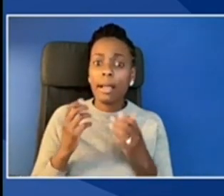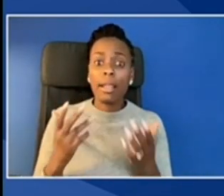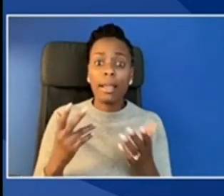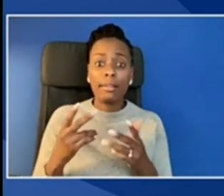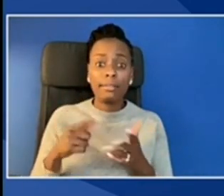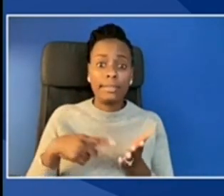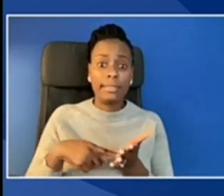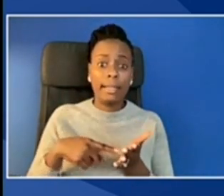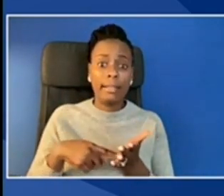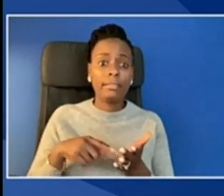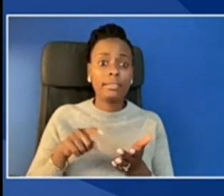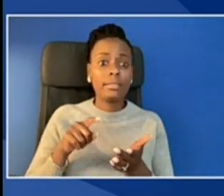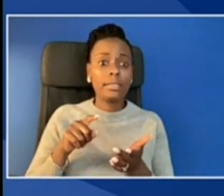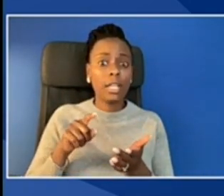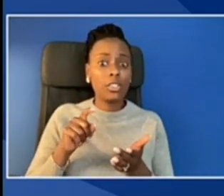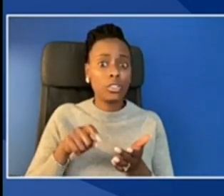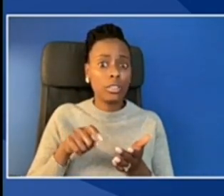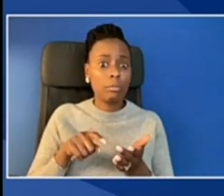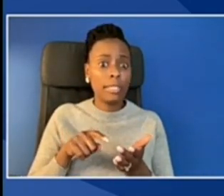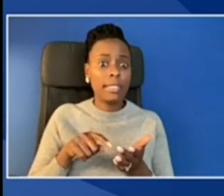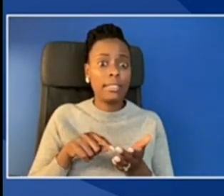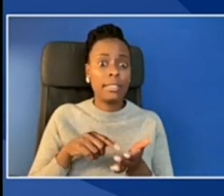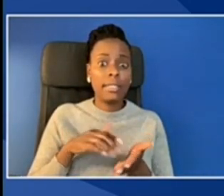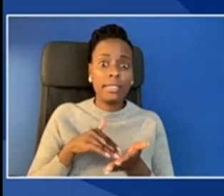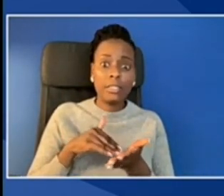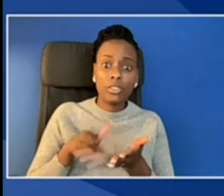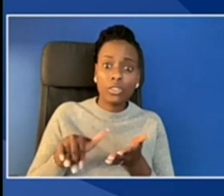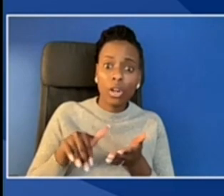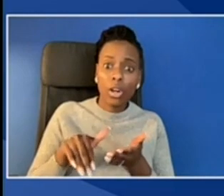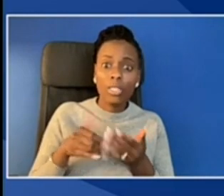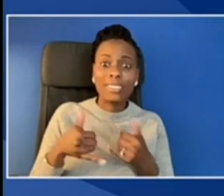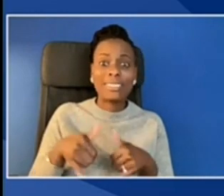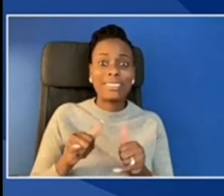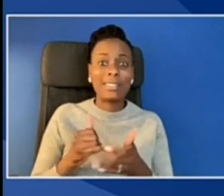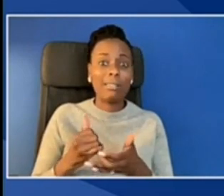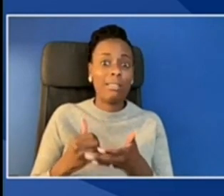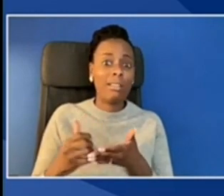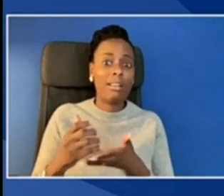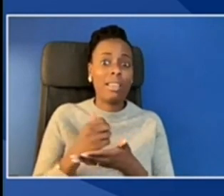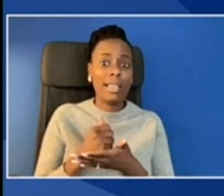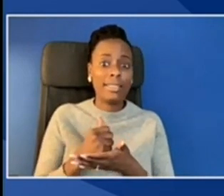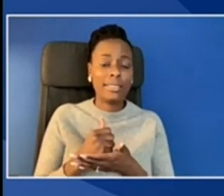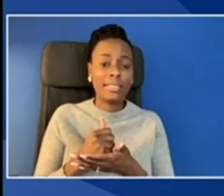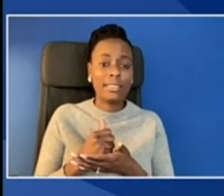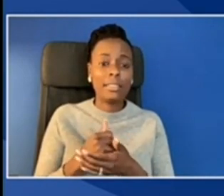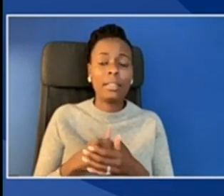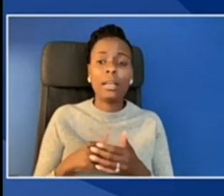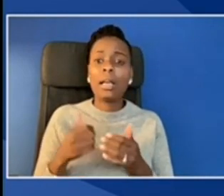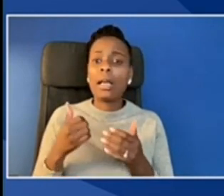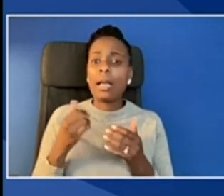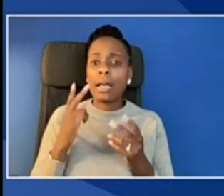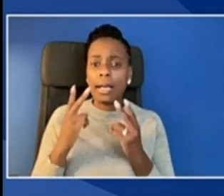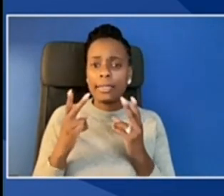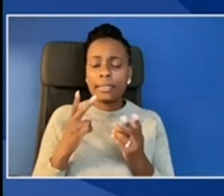been or was discharged that's still being collected. I see borrowers who have loans